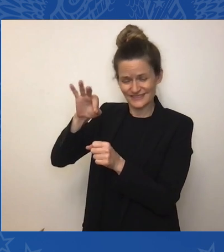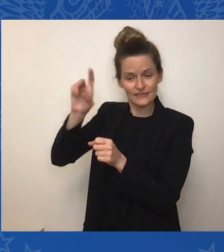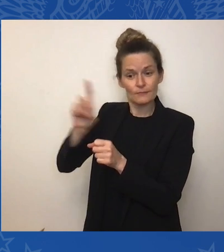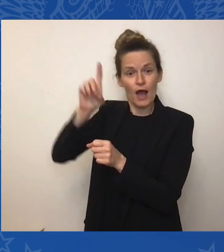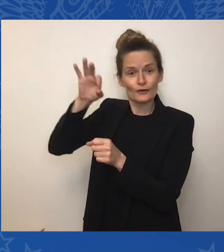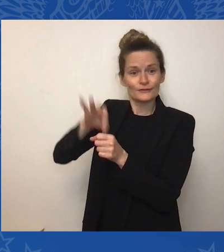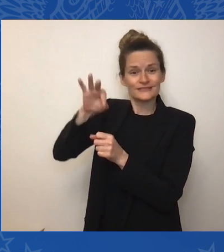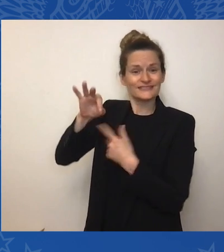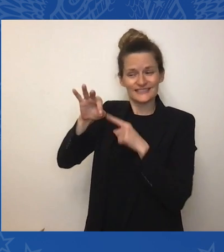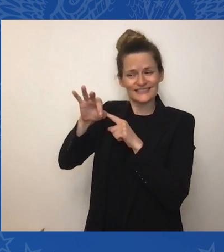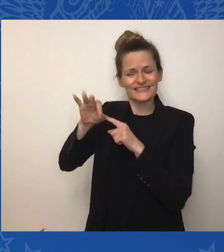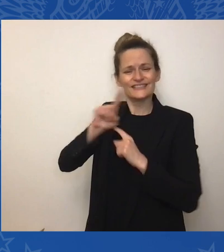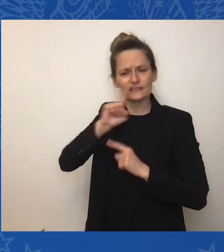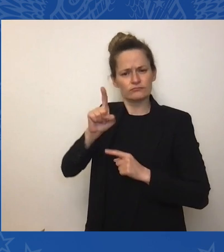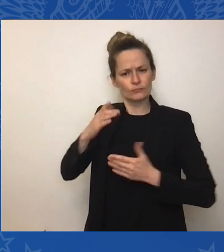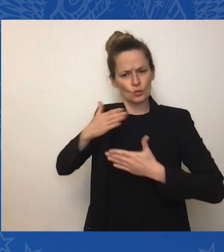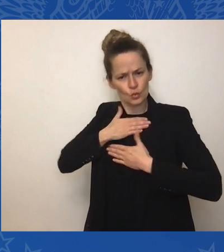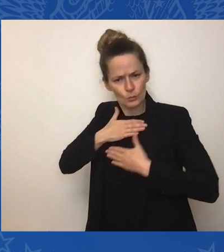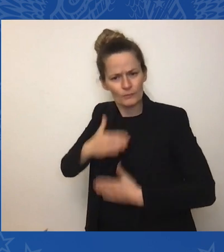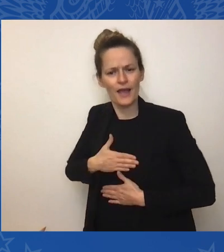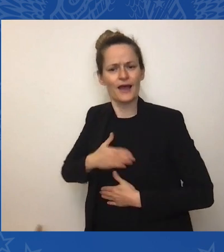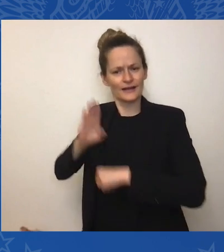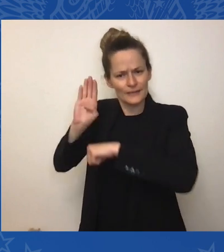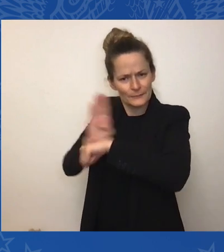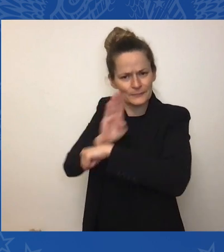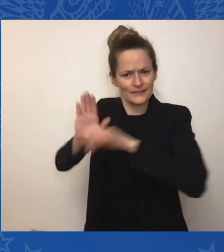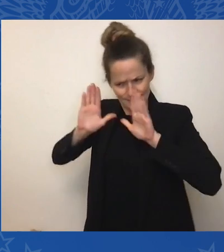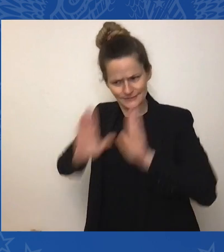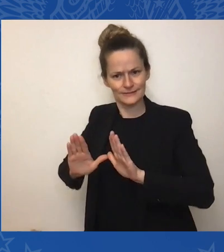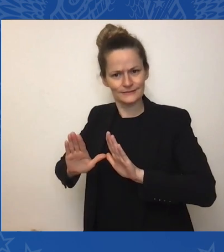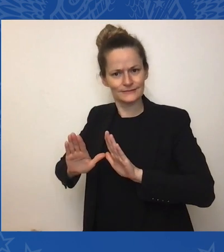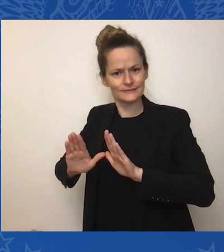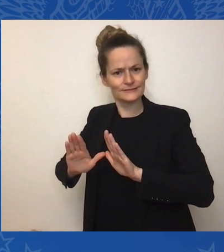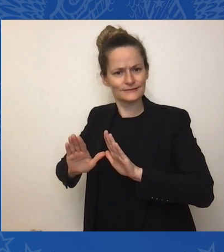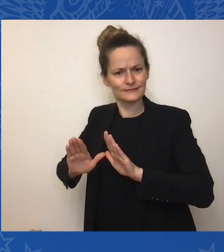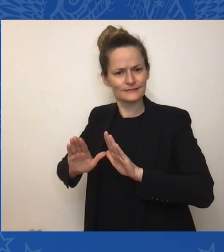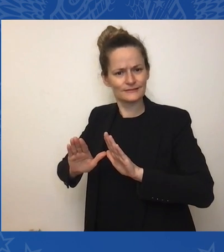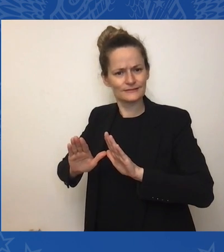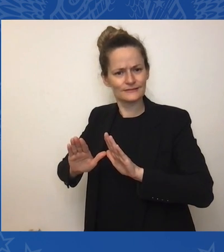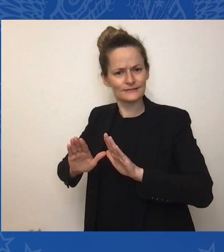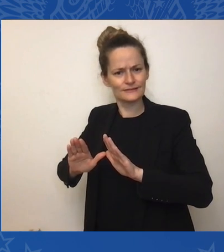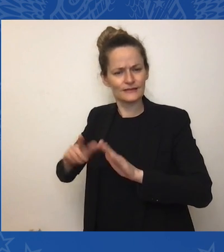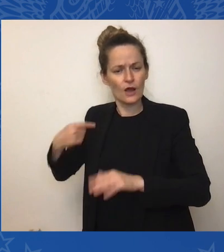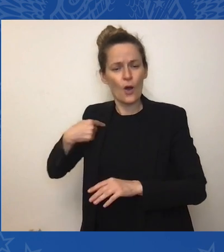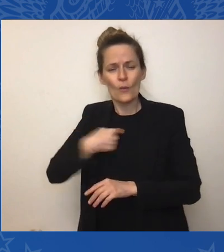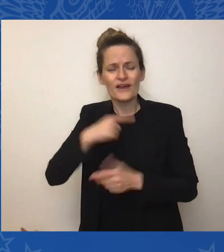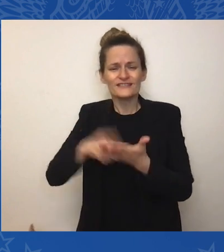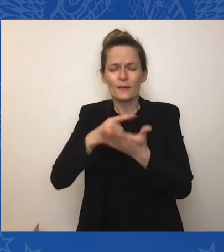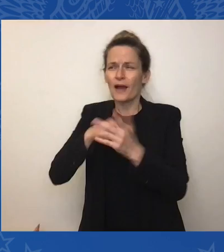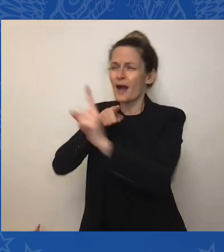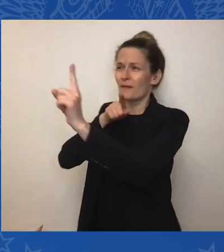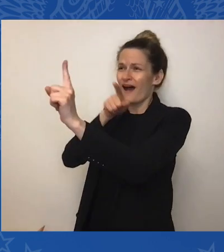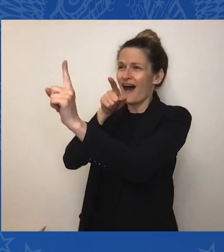Sometimes we fall short. That's true in our own lives; it's true in the life of the nation.